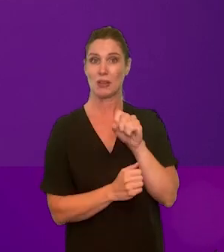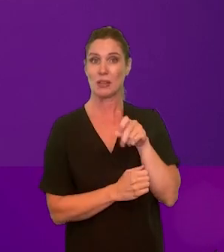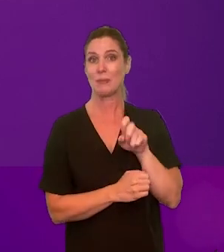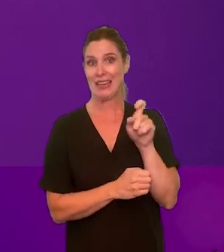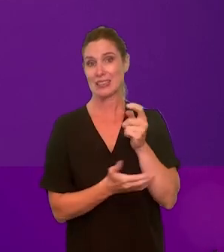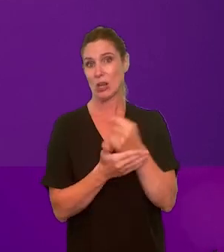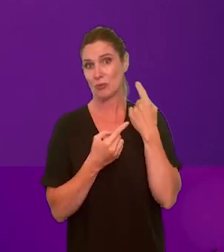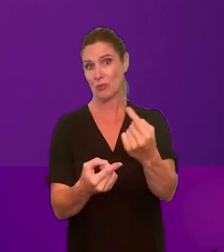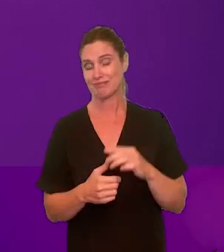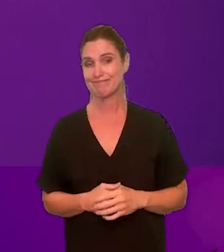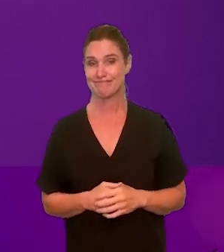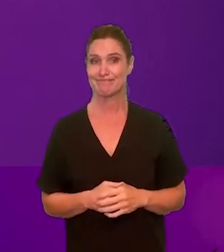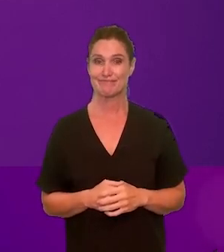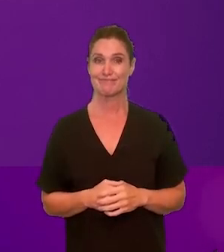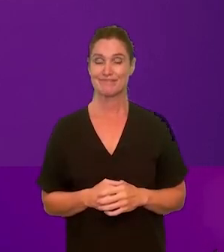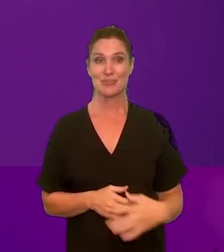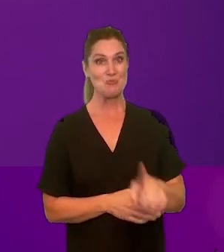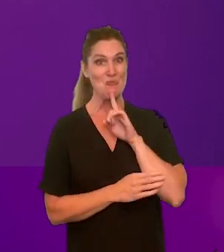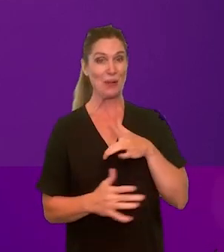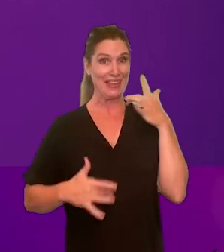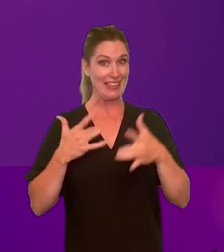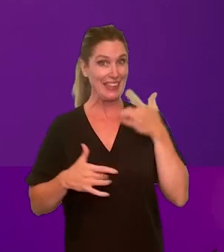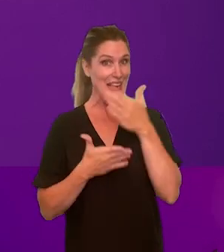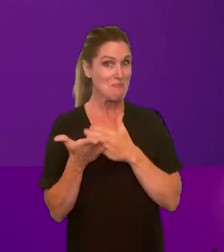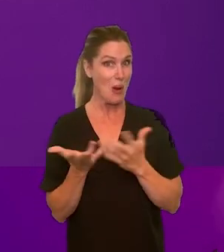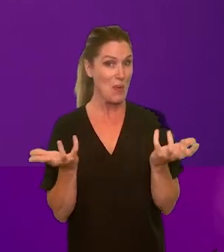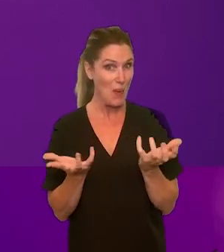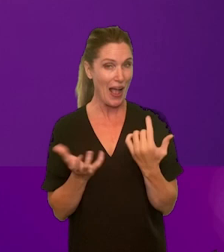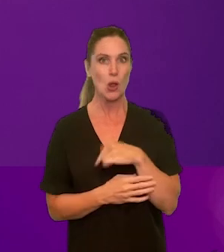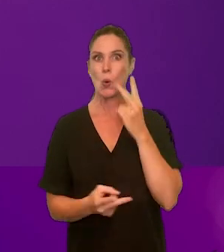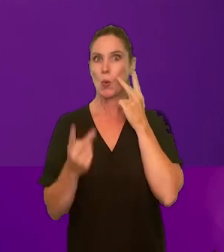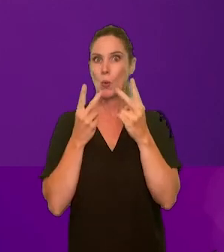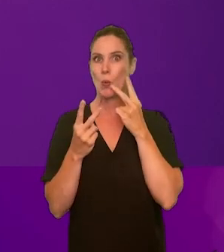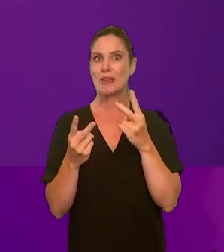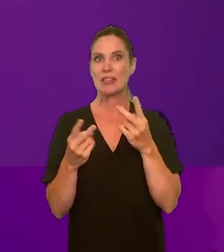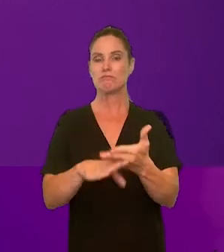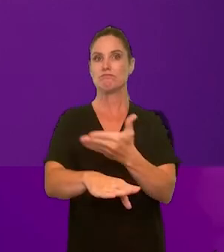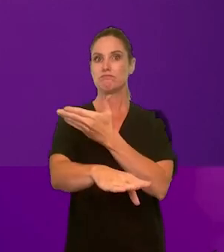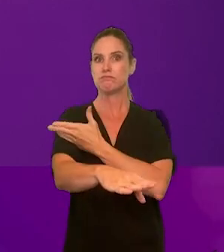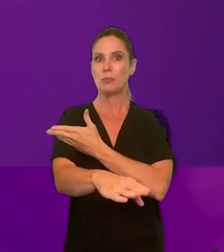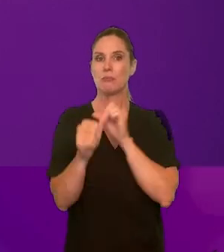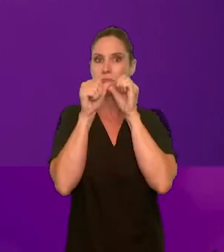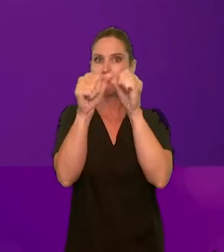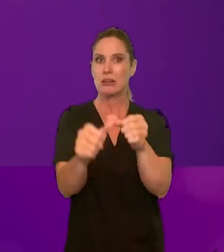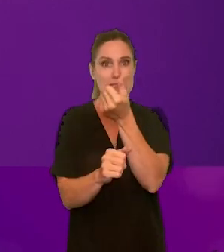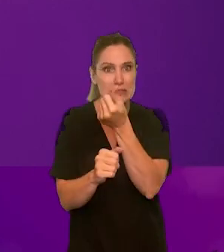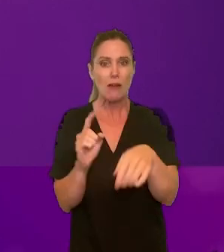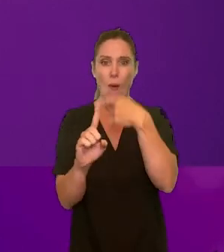The really exciting part? We see durable improvements that last for several months beyond the final SpineX therapy treatment.